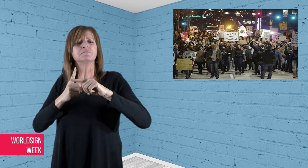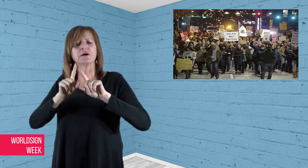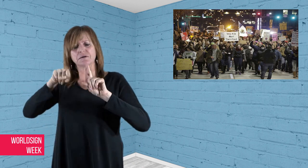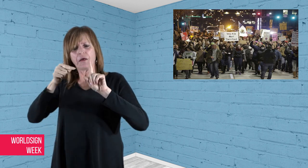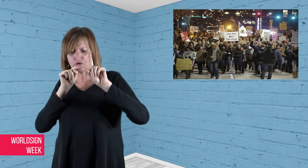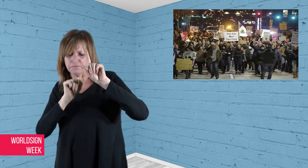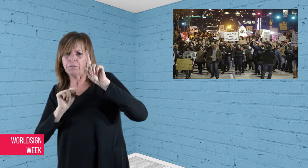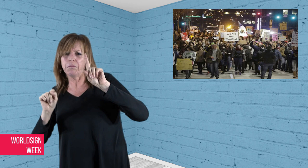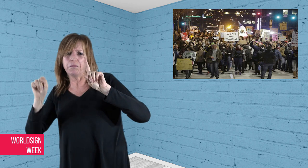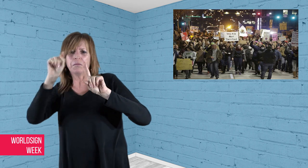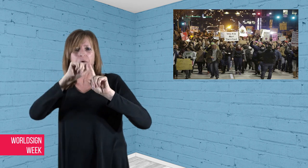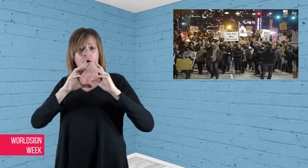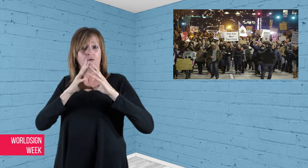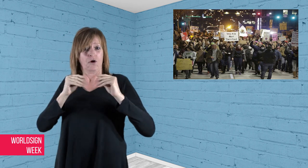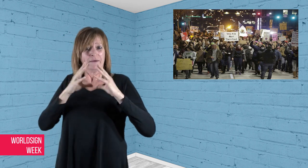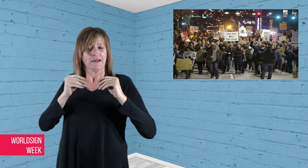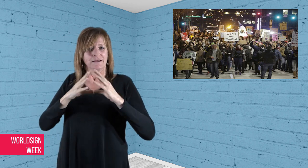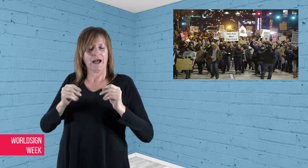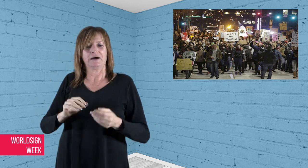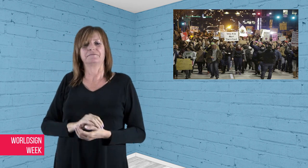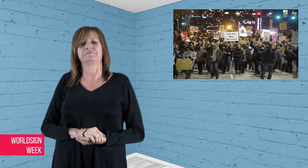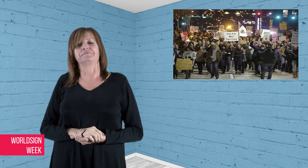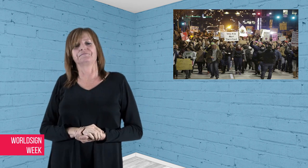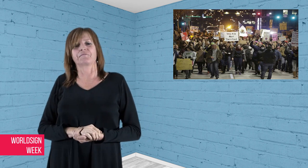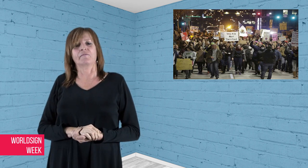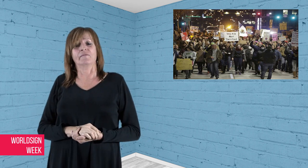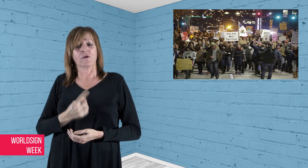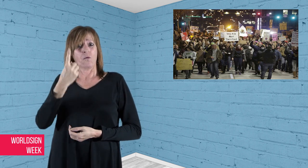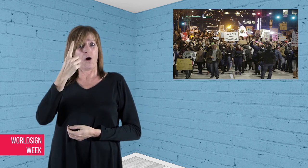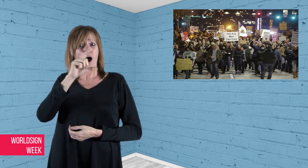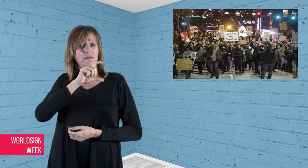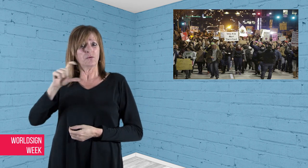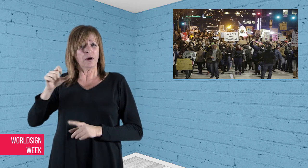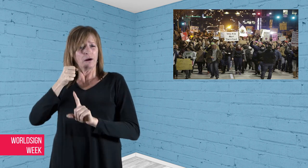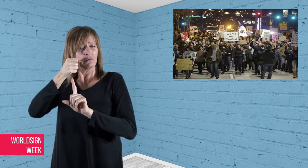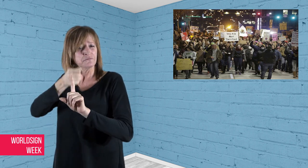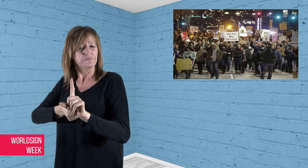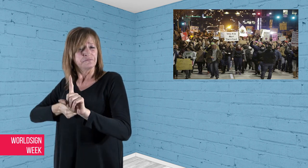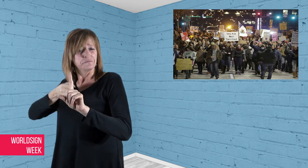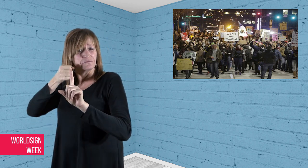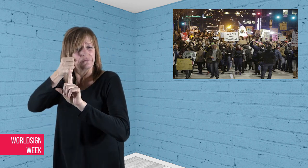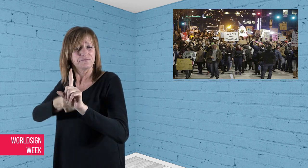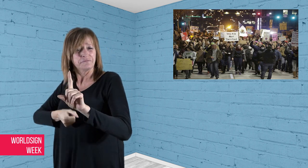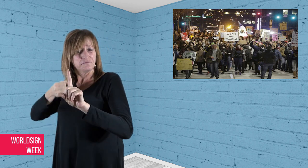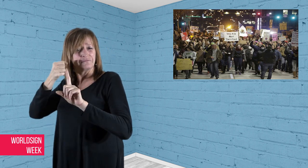city Bucharest and in other major cities. After a week of daily protests, the government caved in